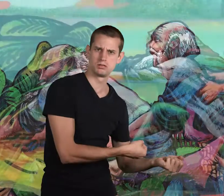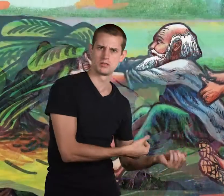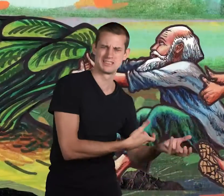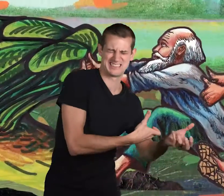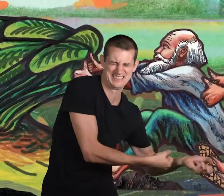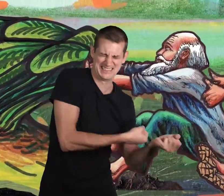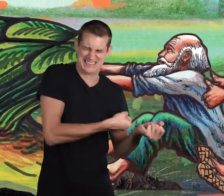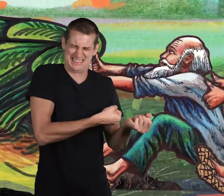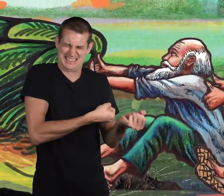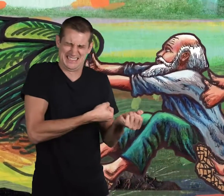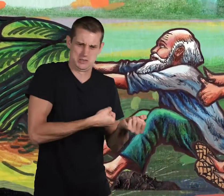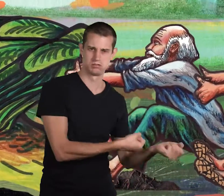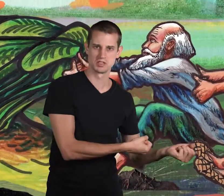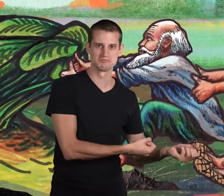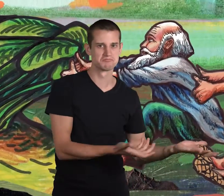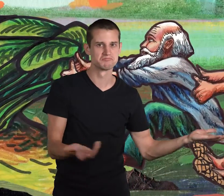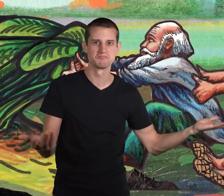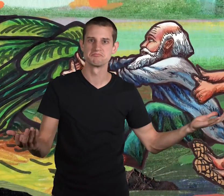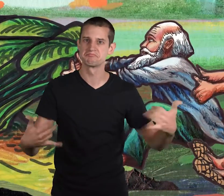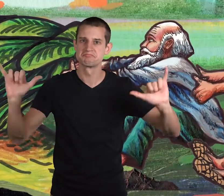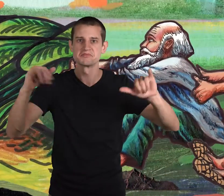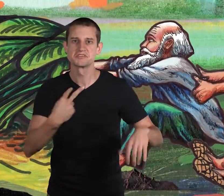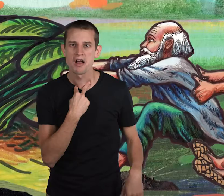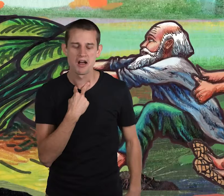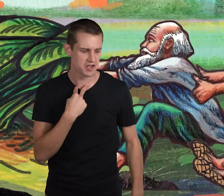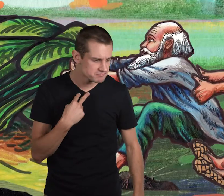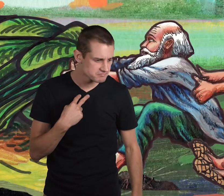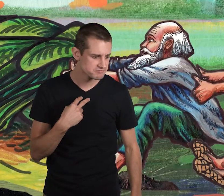Together, they pulled and pulled and pulled, but the turnip would not move.